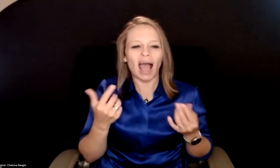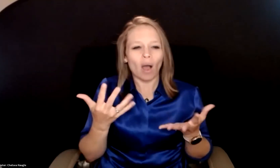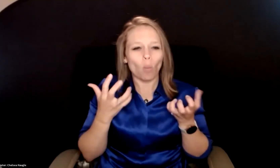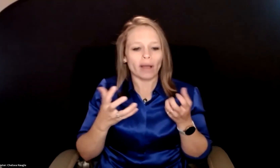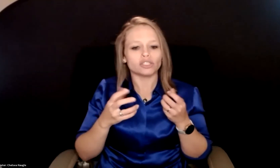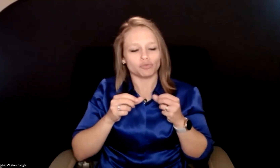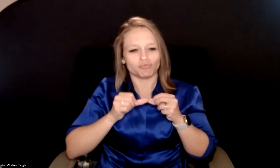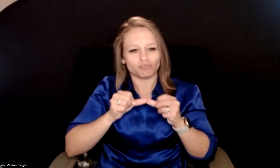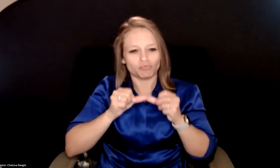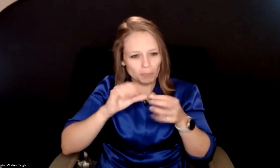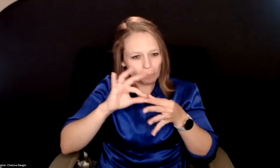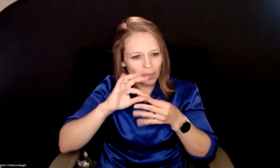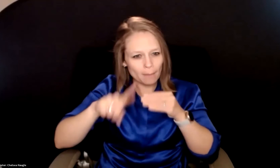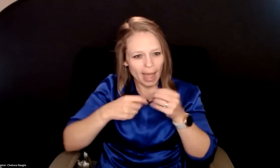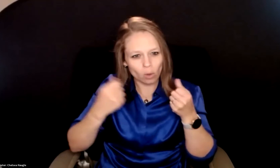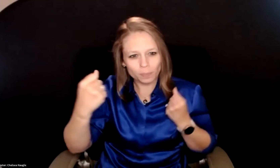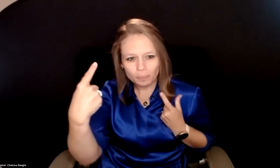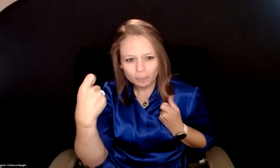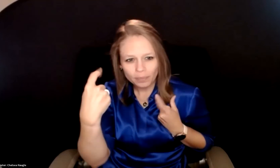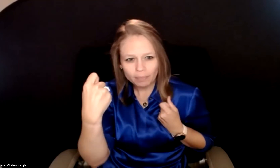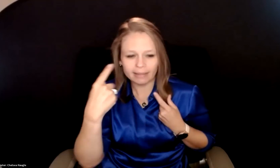And building rapport. Not just in a counselor perspective